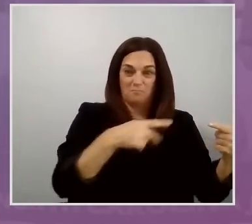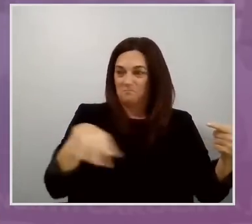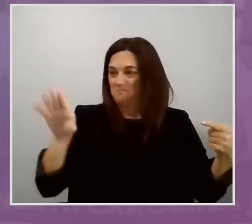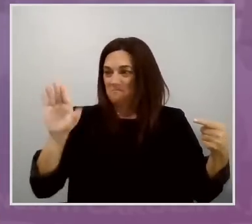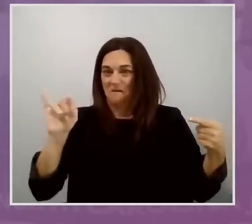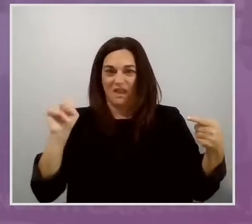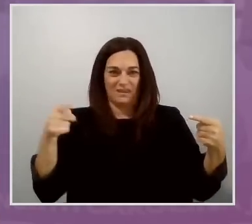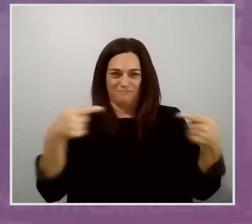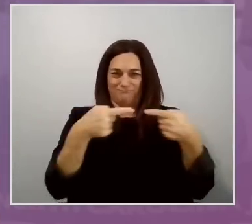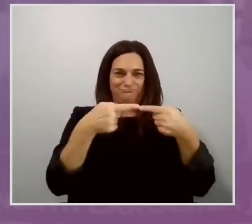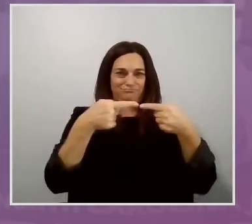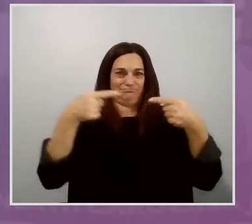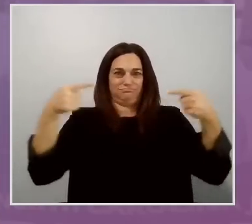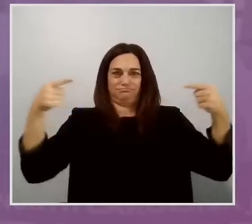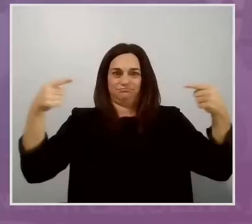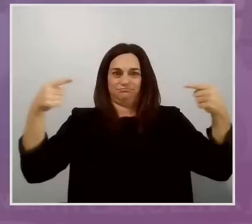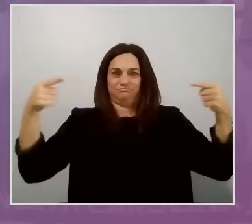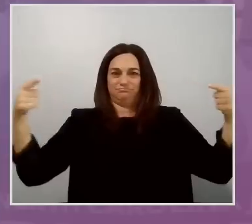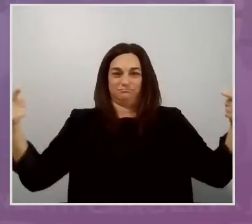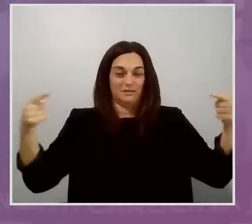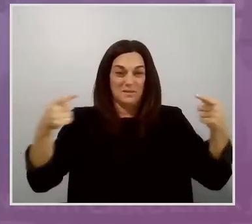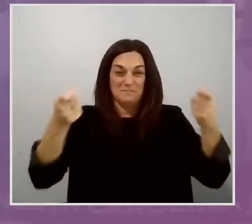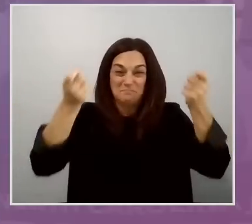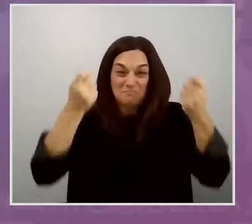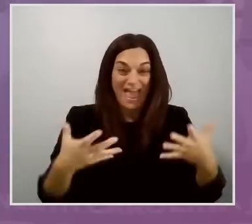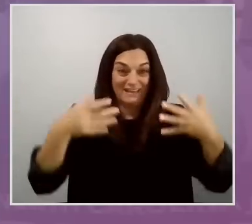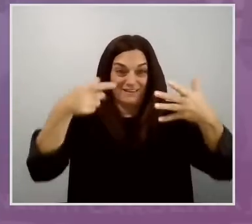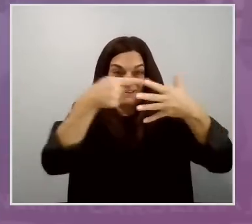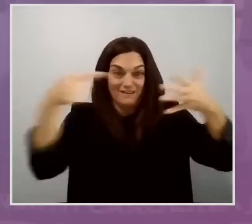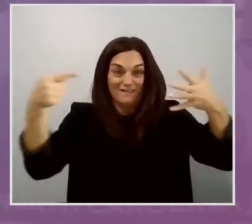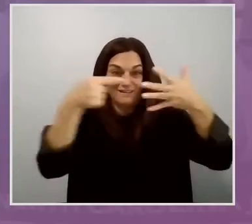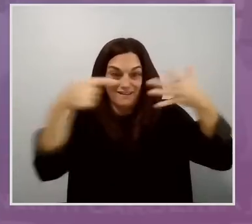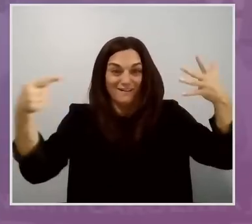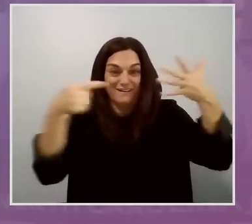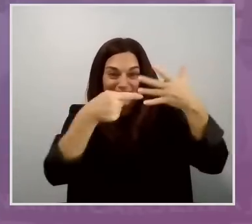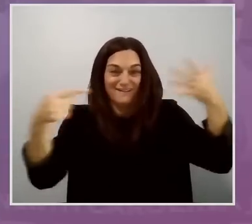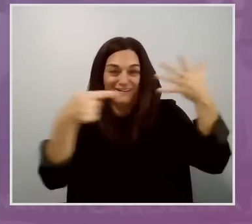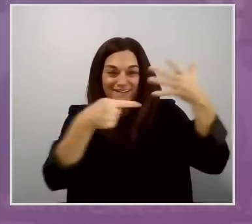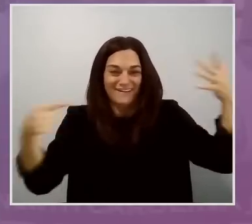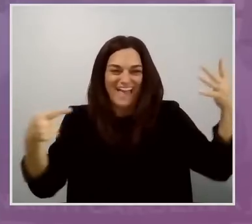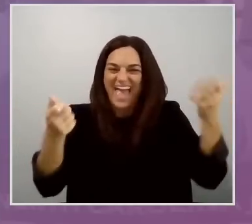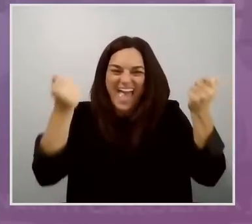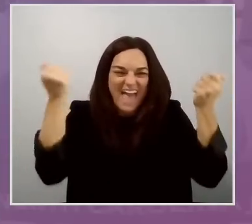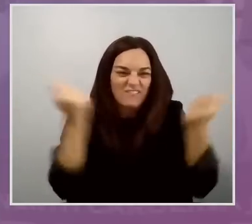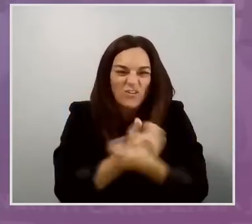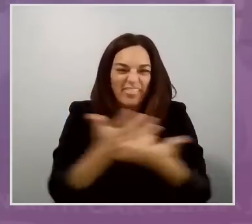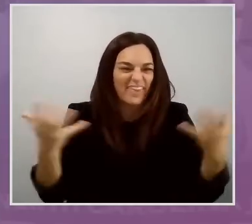YOU KNOW, THE CONTRAST BETWEEN HE AND DONALD TRUMP COULD NOT